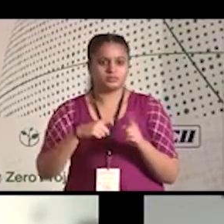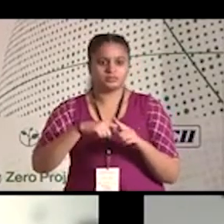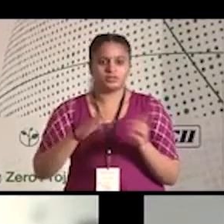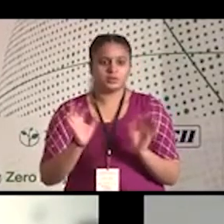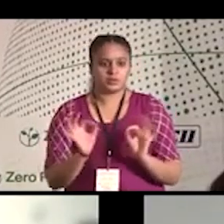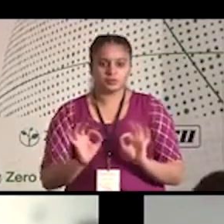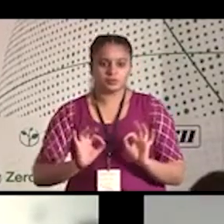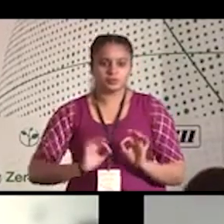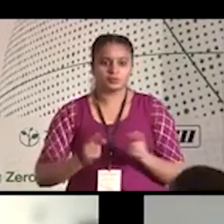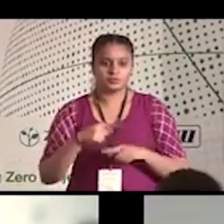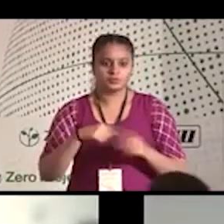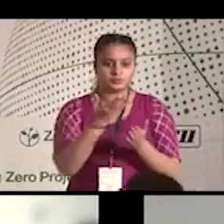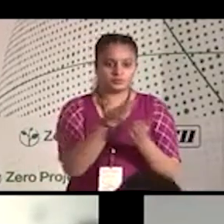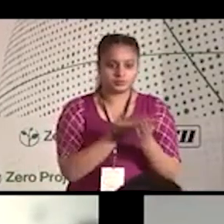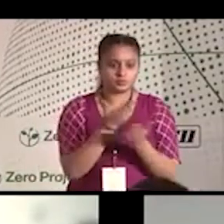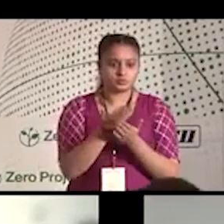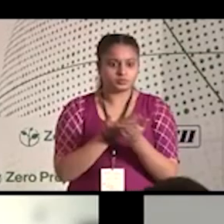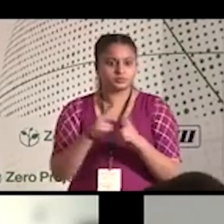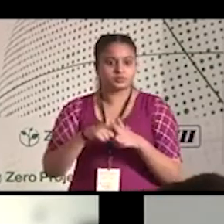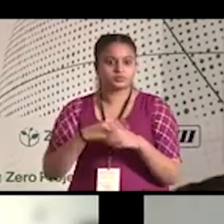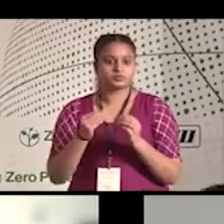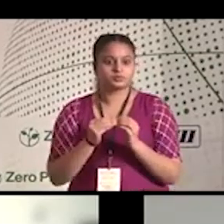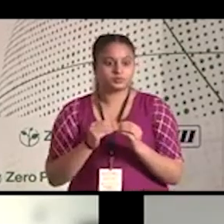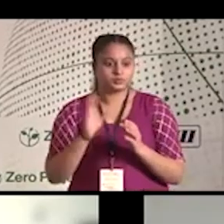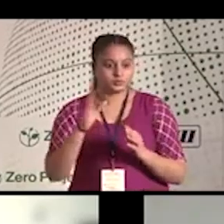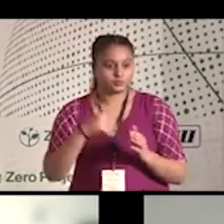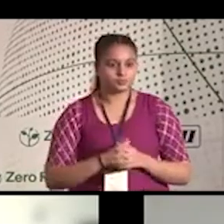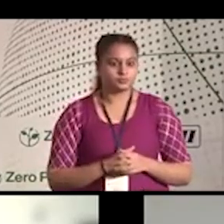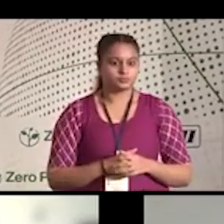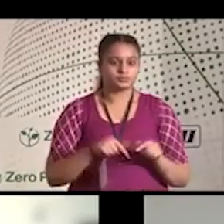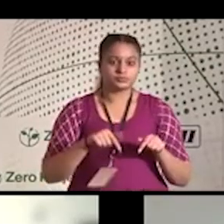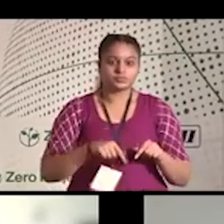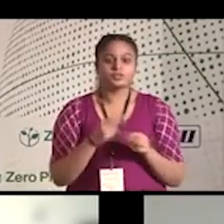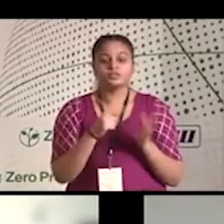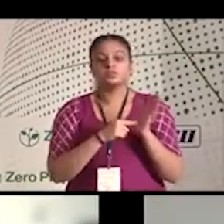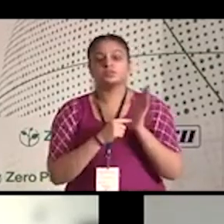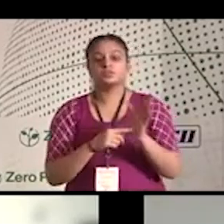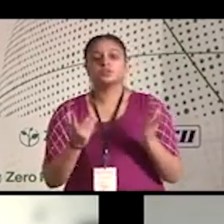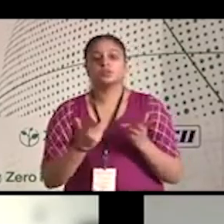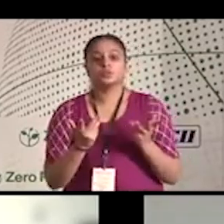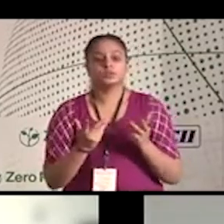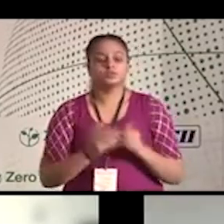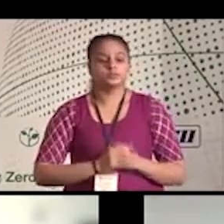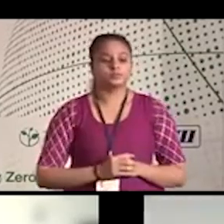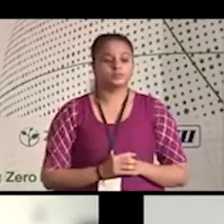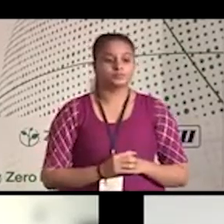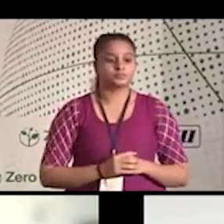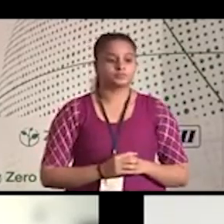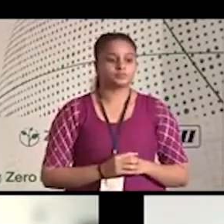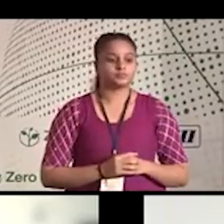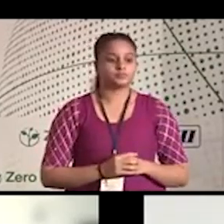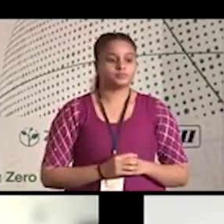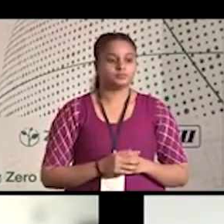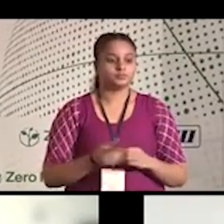actually hiring from the program. It starts to show this pattern of discrimination, even if it's not blatant,